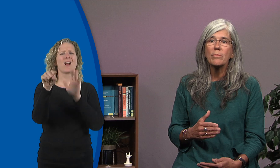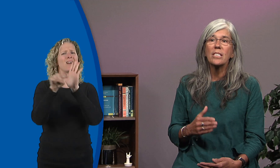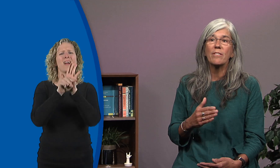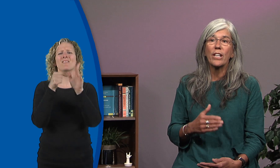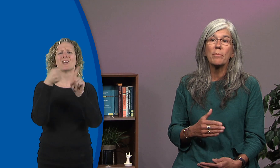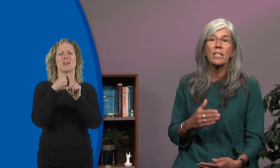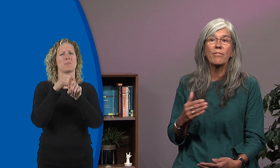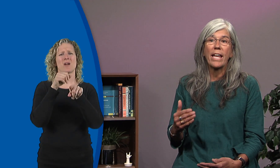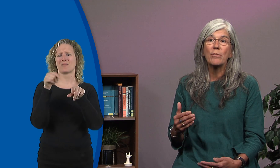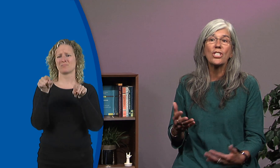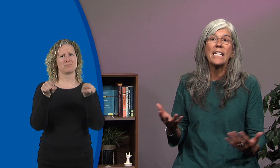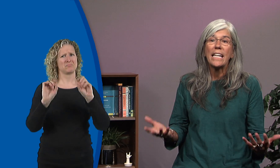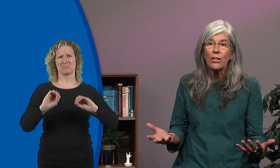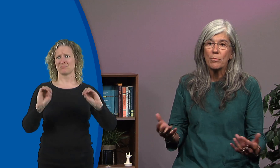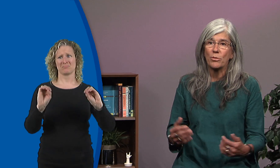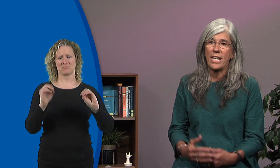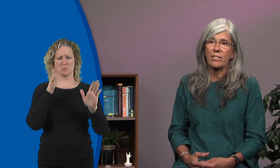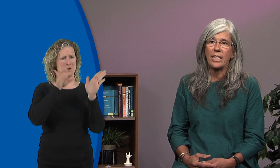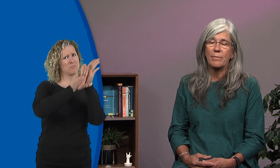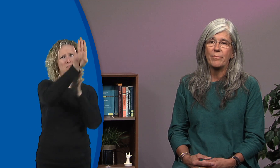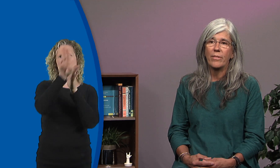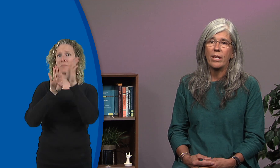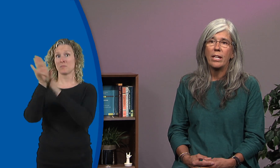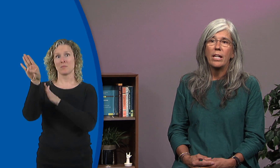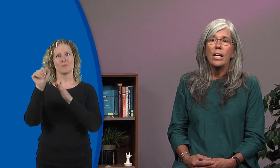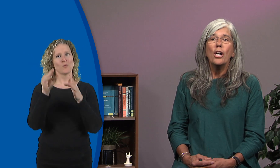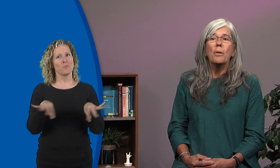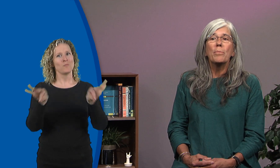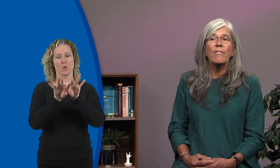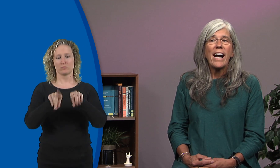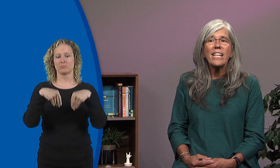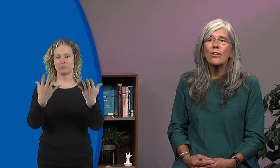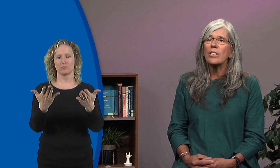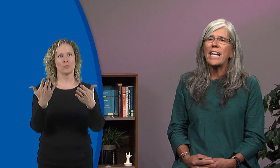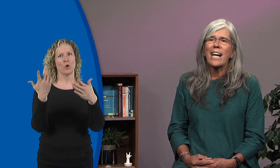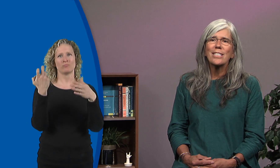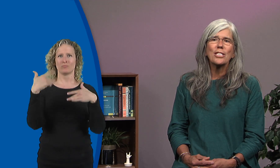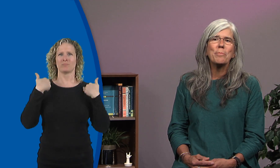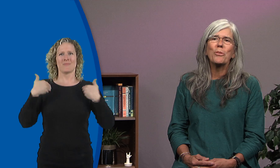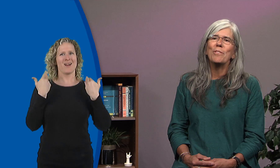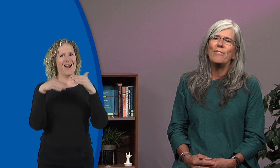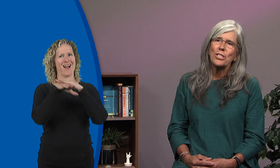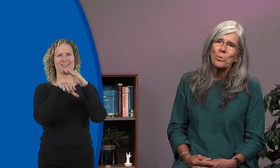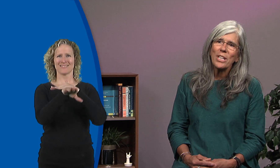to development of language in either modality. Providing early access to both a visual language